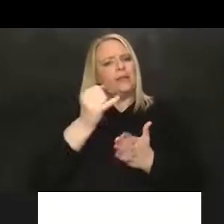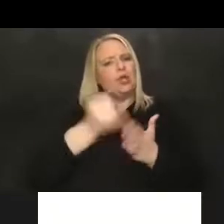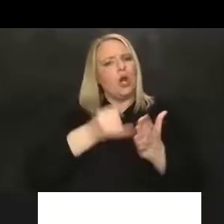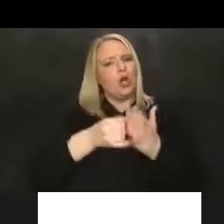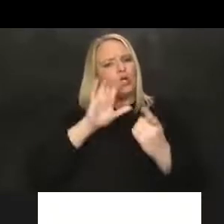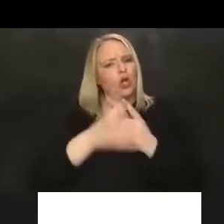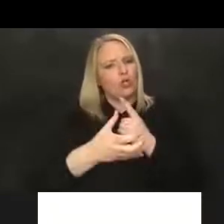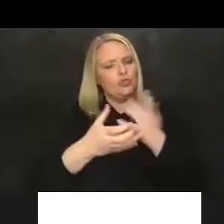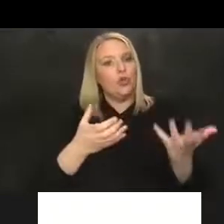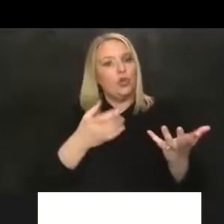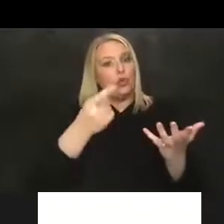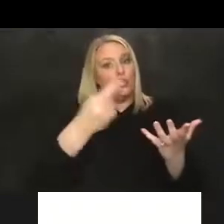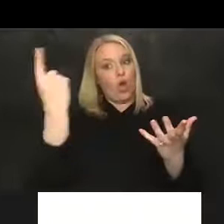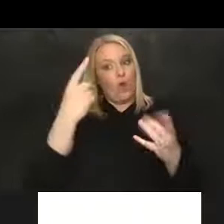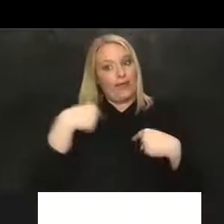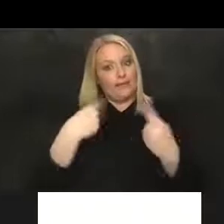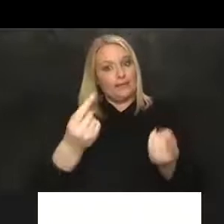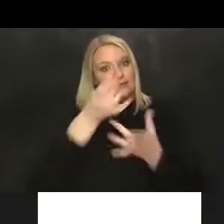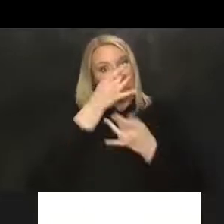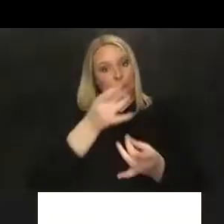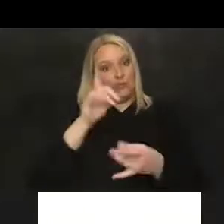Have you always been interested in disability representation